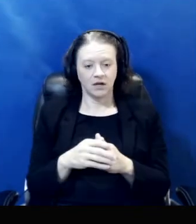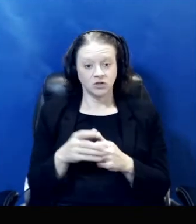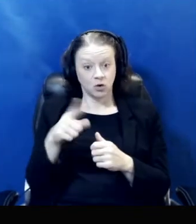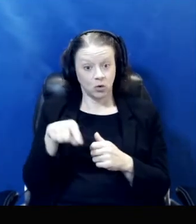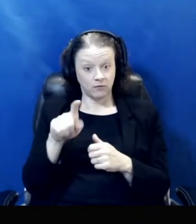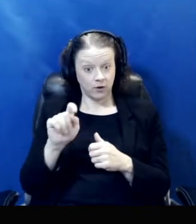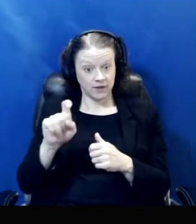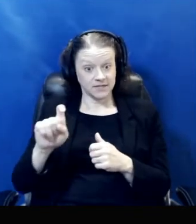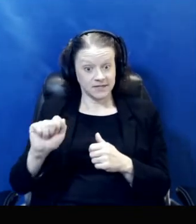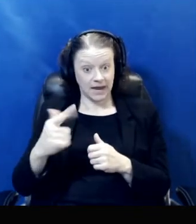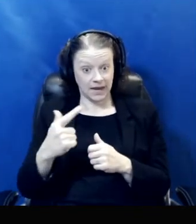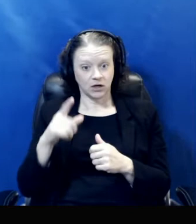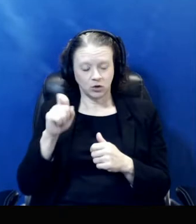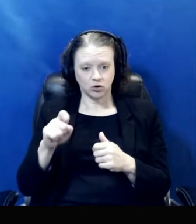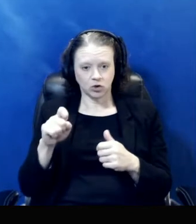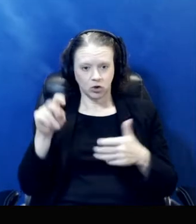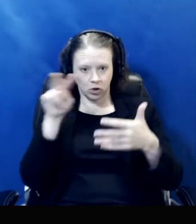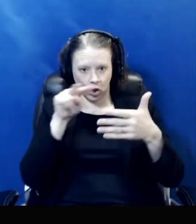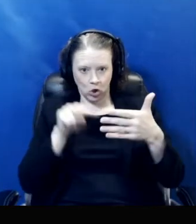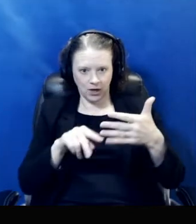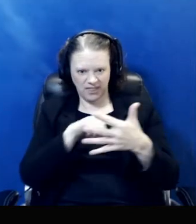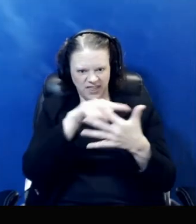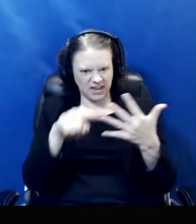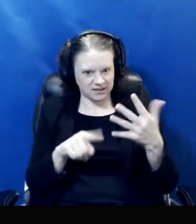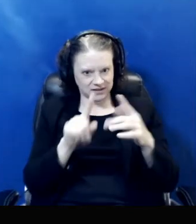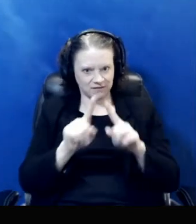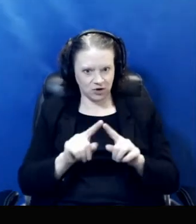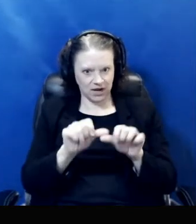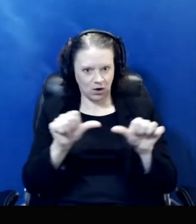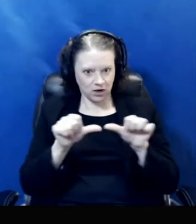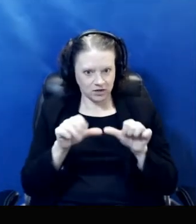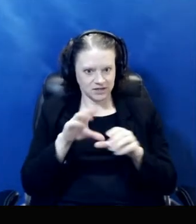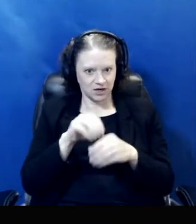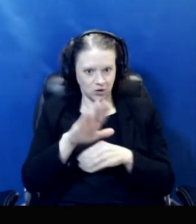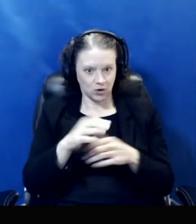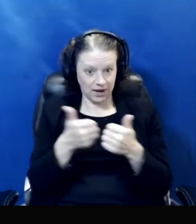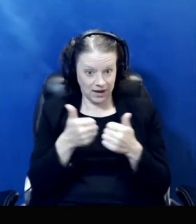when determining where the text displayed best practice guidance should be applied.